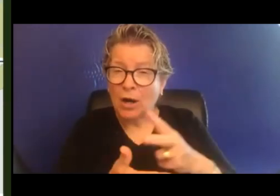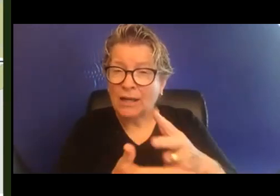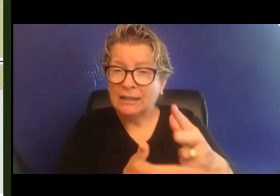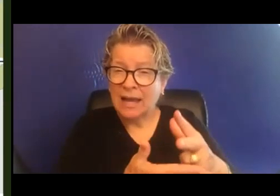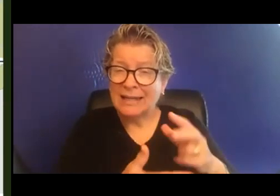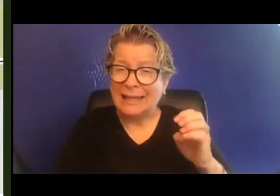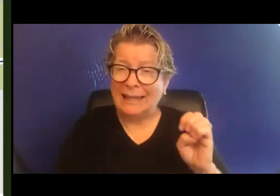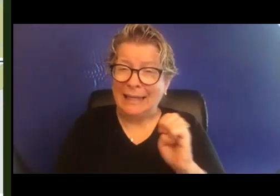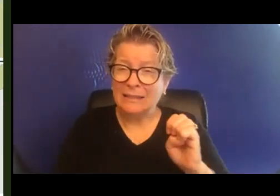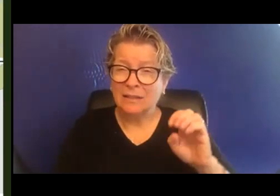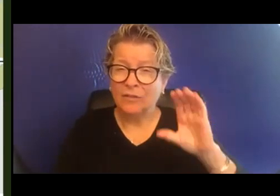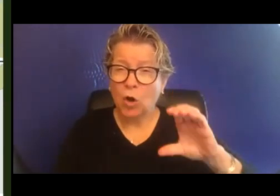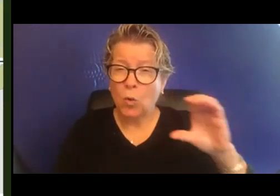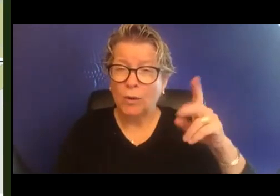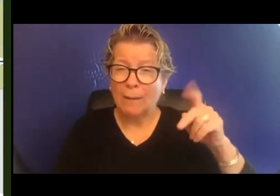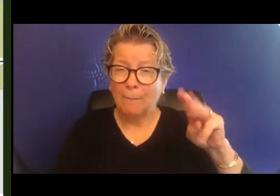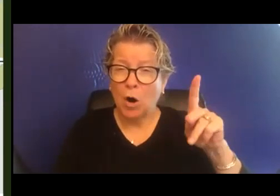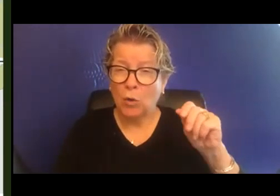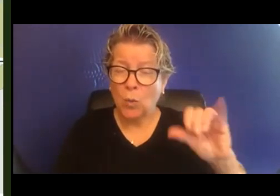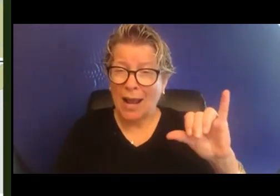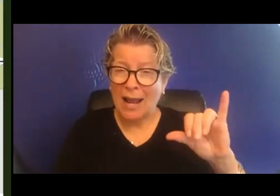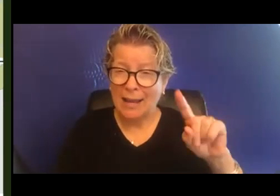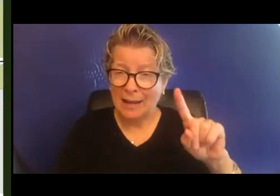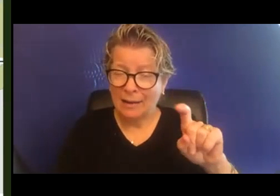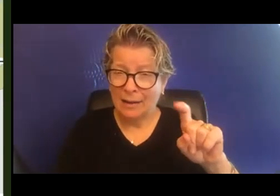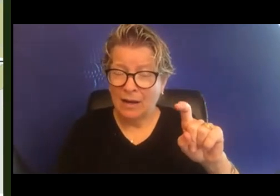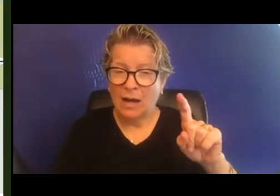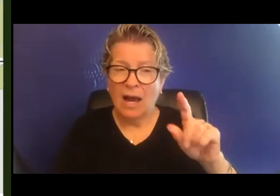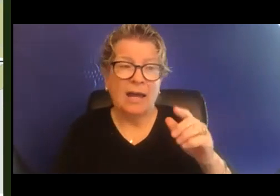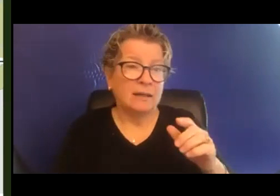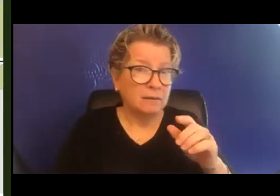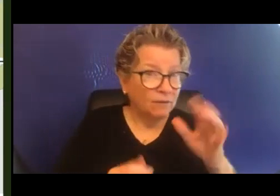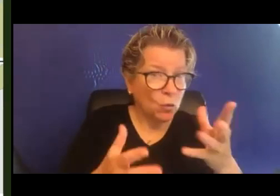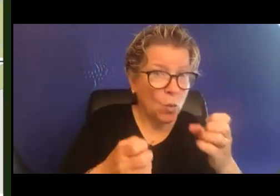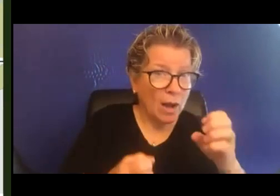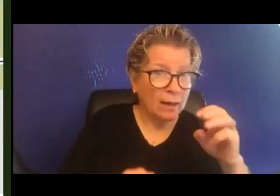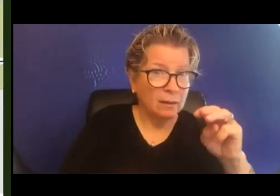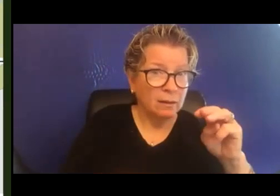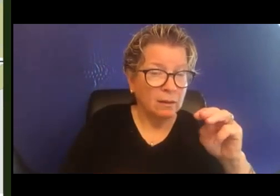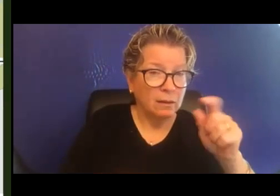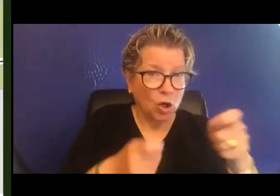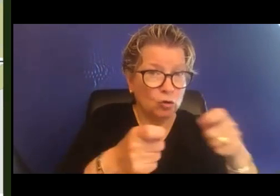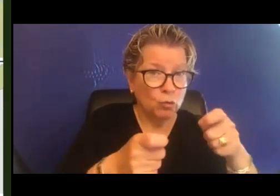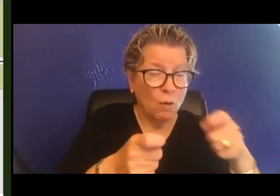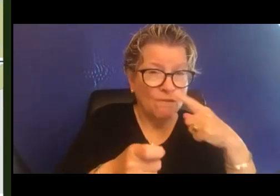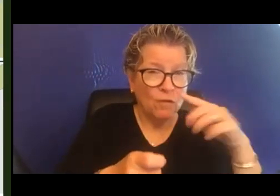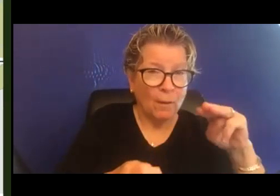the Coal Creek Parkway, I'm happy to give you control of the mouse if you want to access a map?